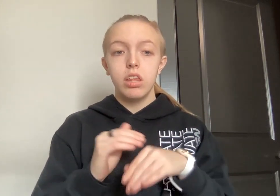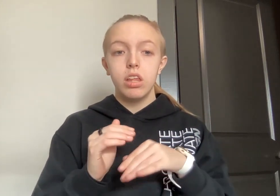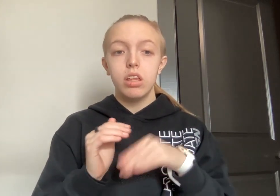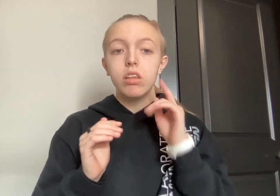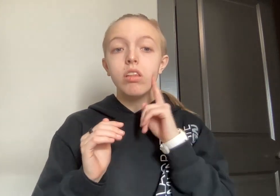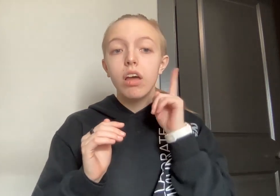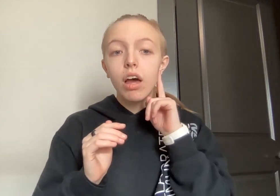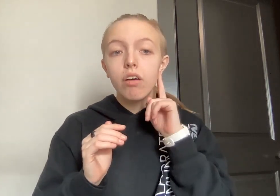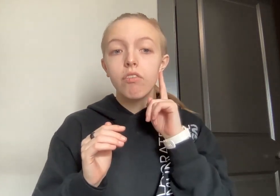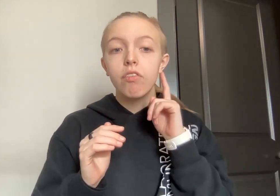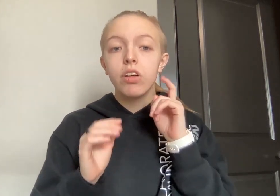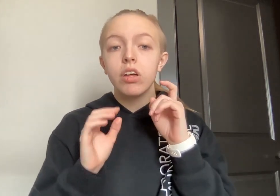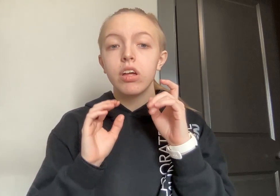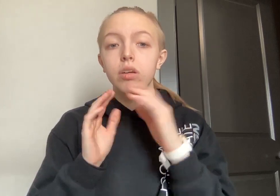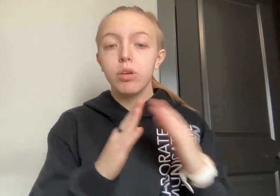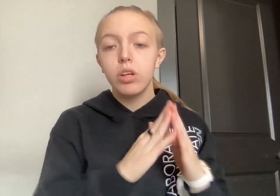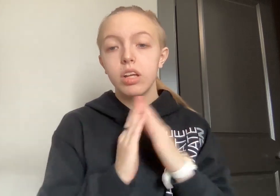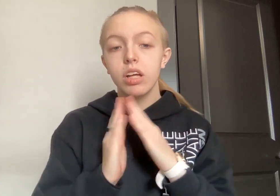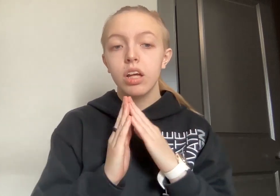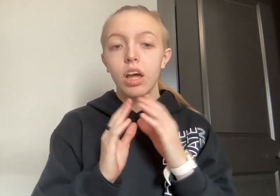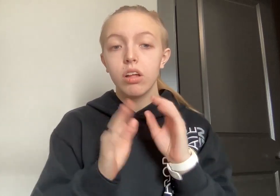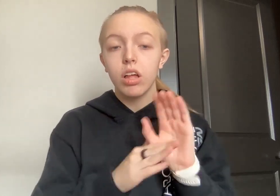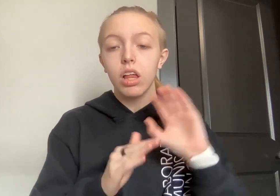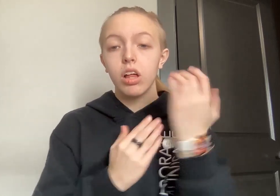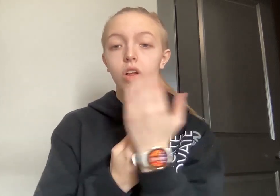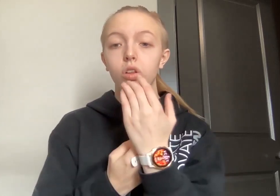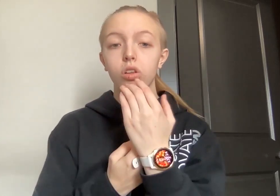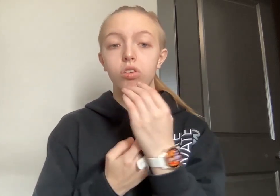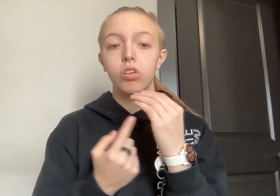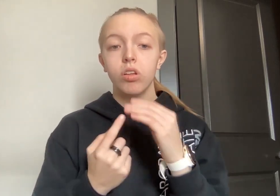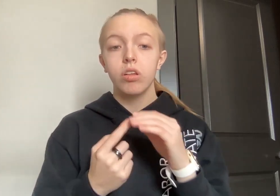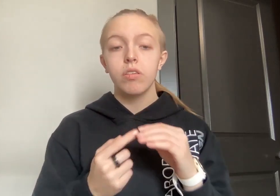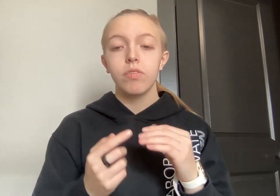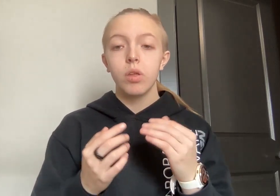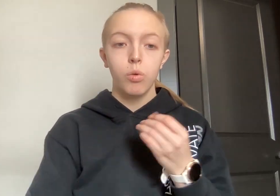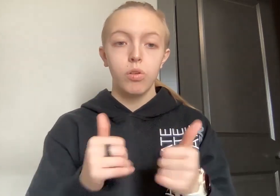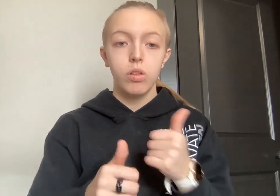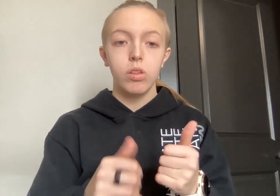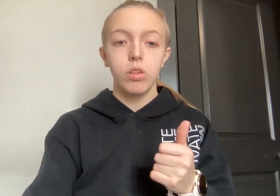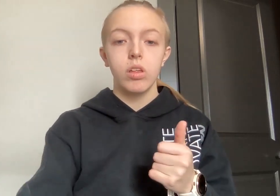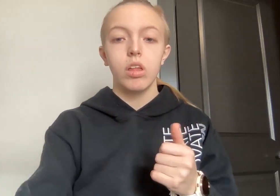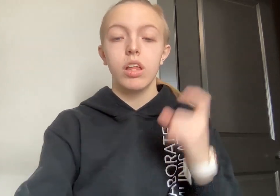in the deaf community and culture which needs to be